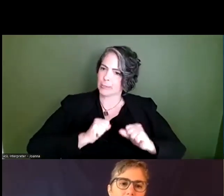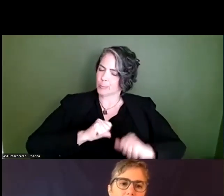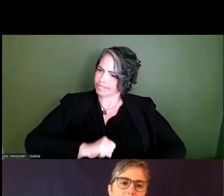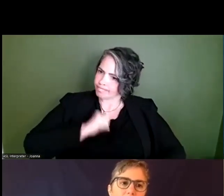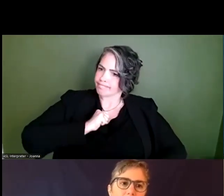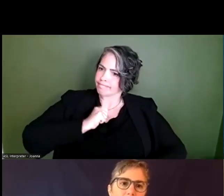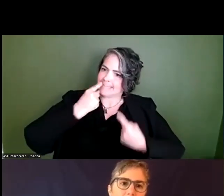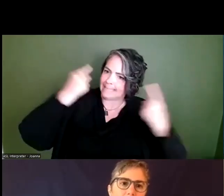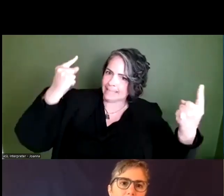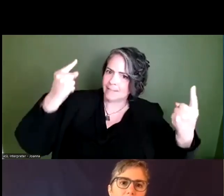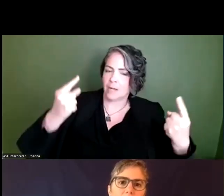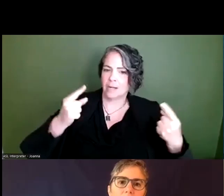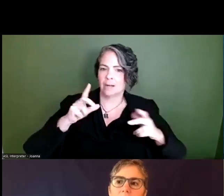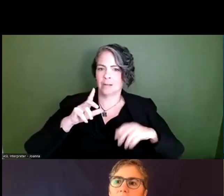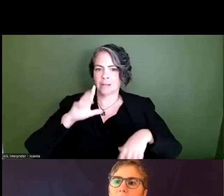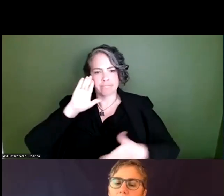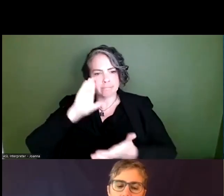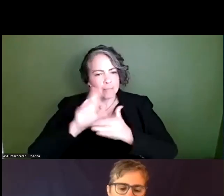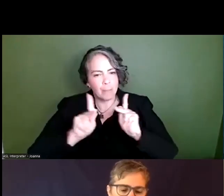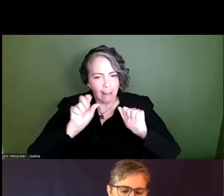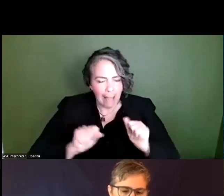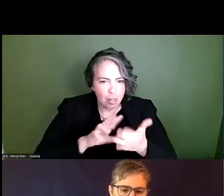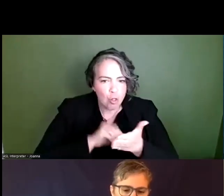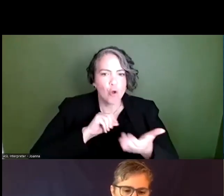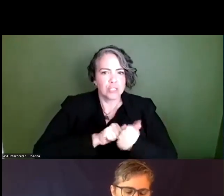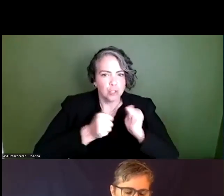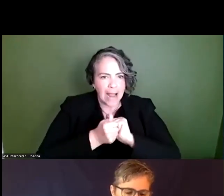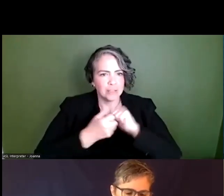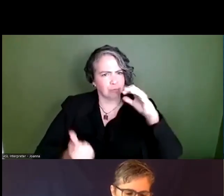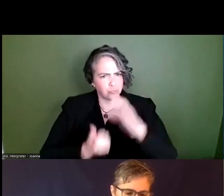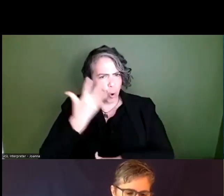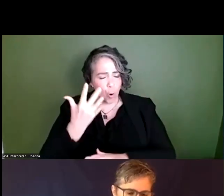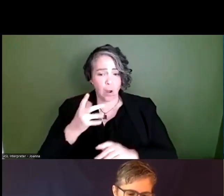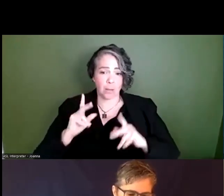and people can change and people can grow up. So when there's a lack of understanding and